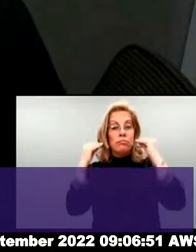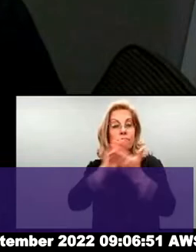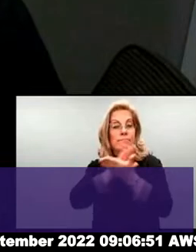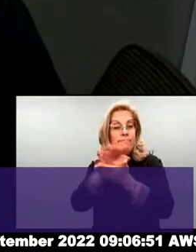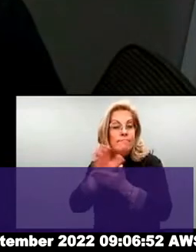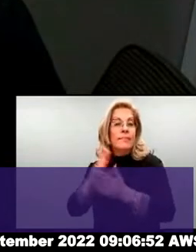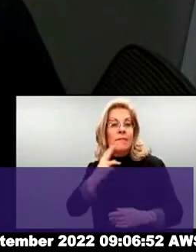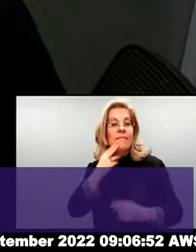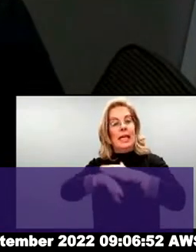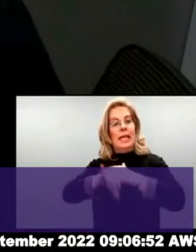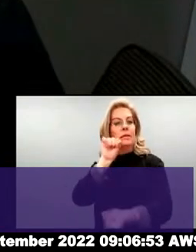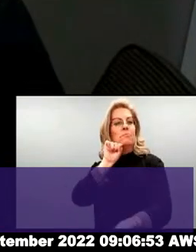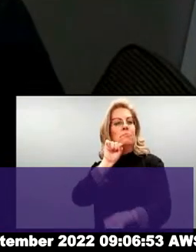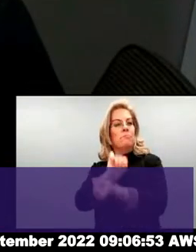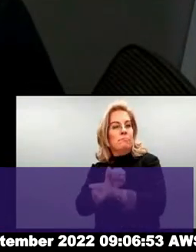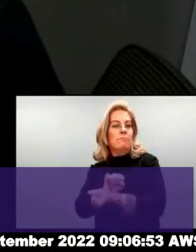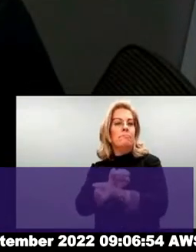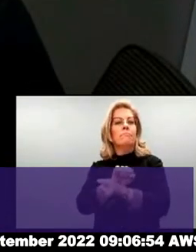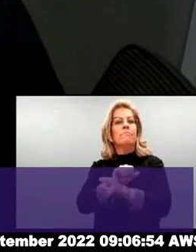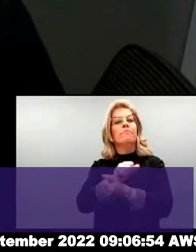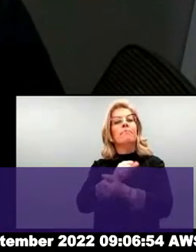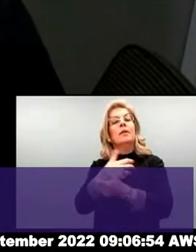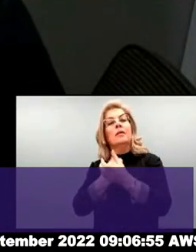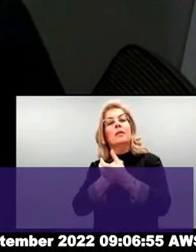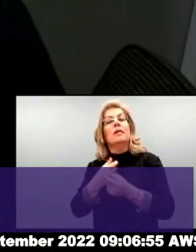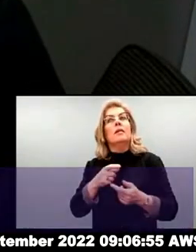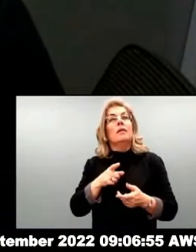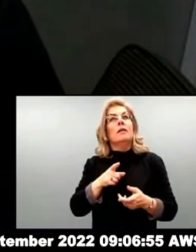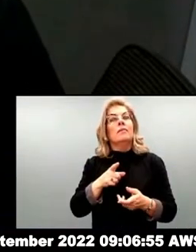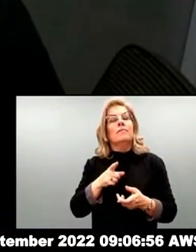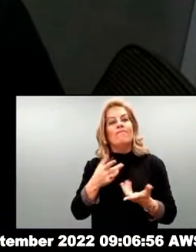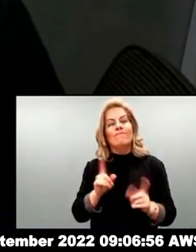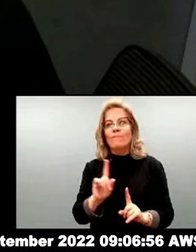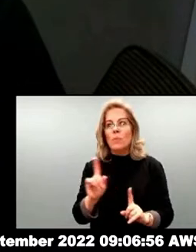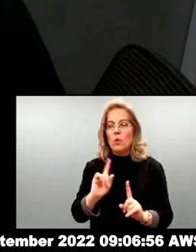What particular characteristics spring to mind in relation to those people?